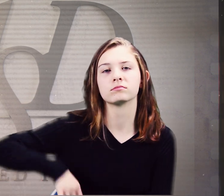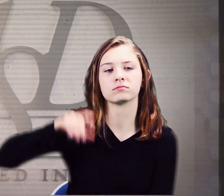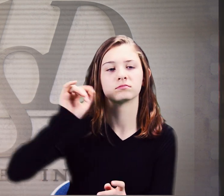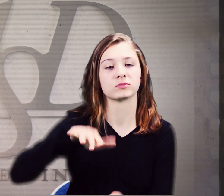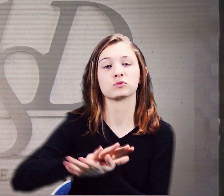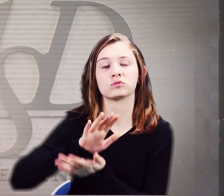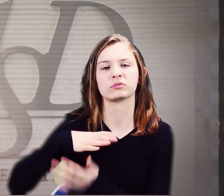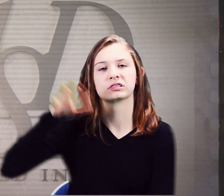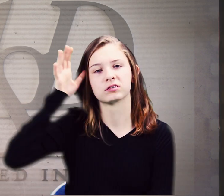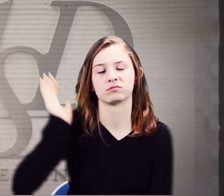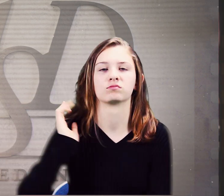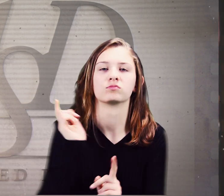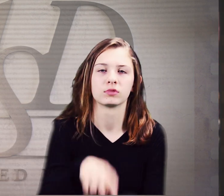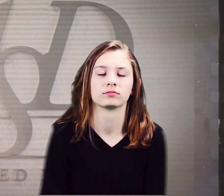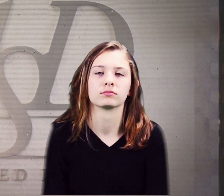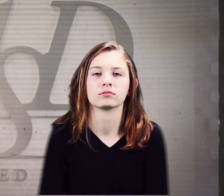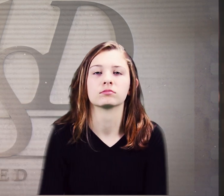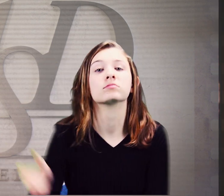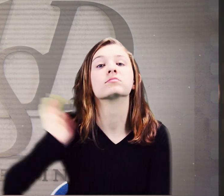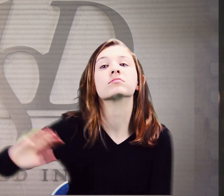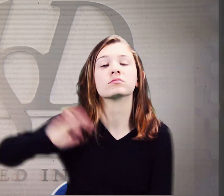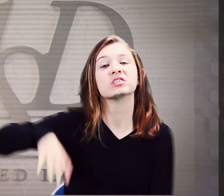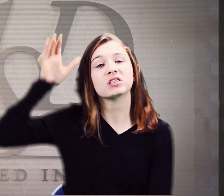This is my dad's school back in the dark ages. Back when my dad was in school teachers